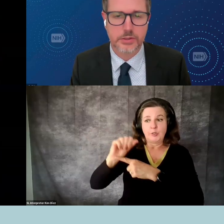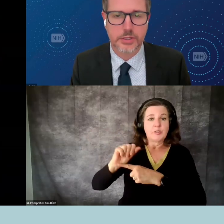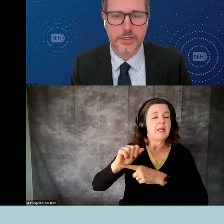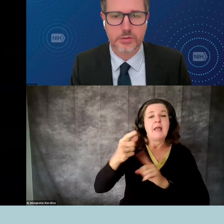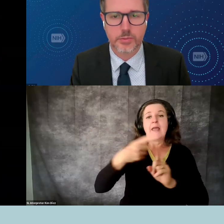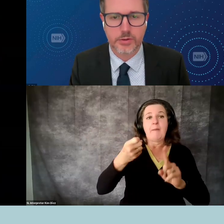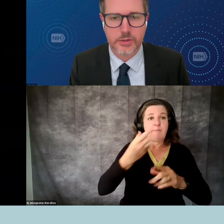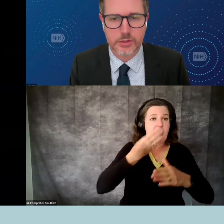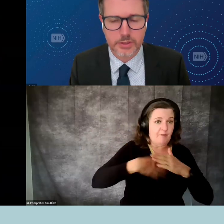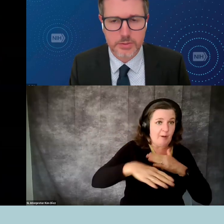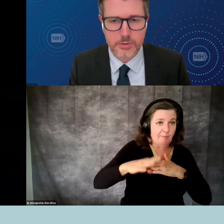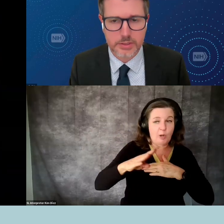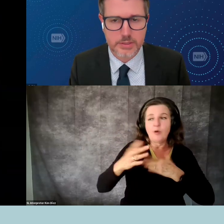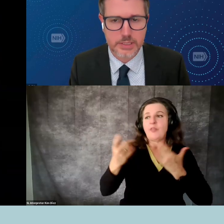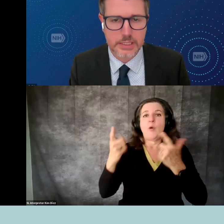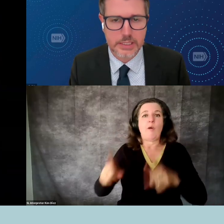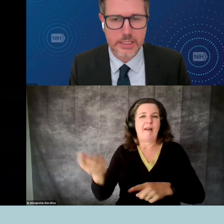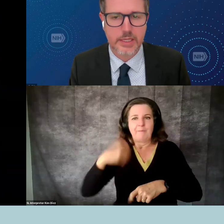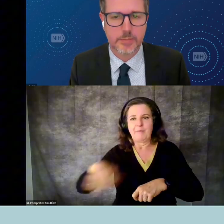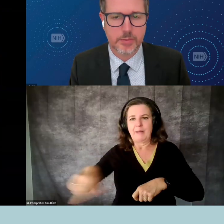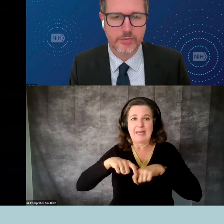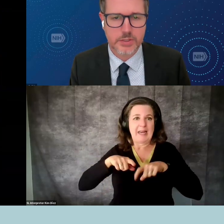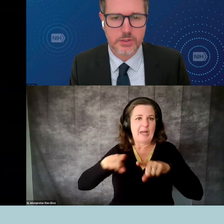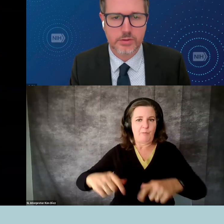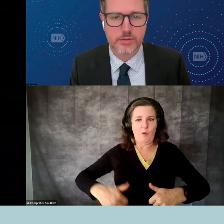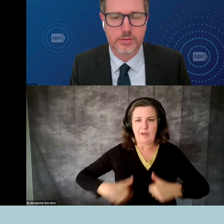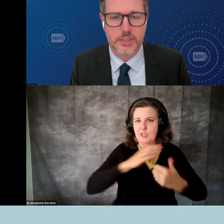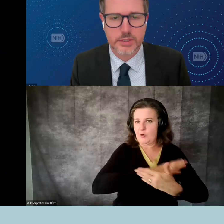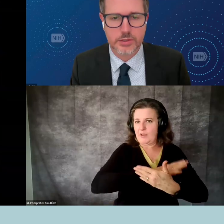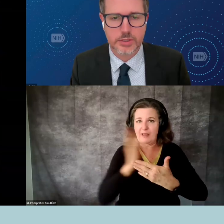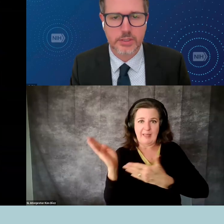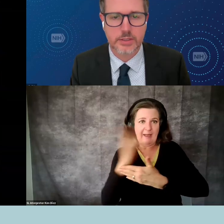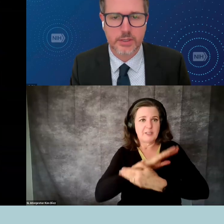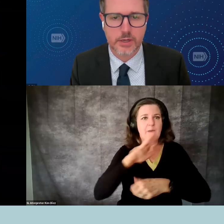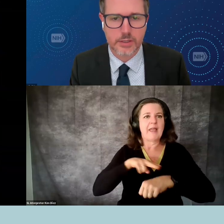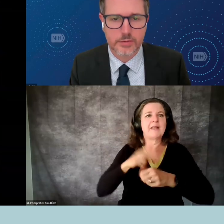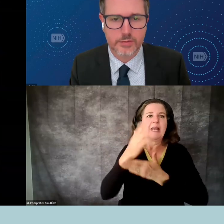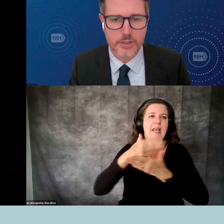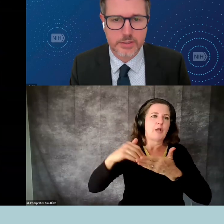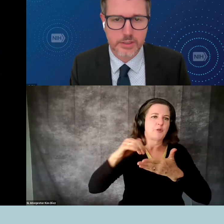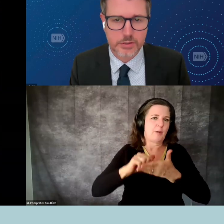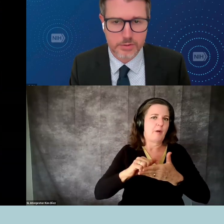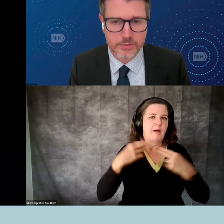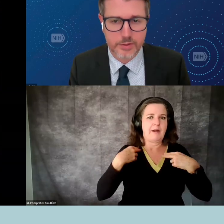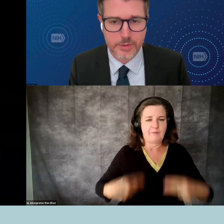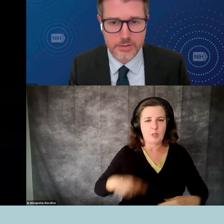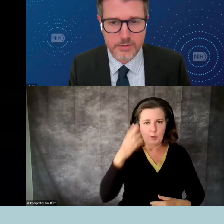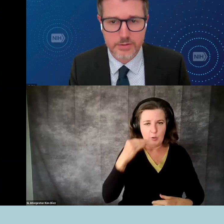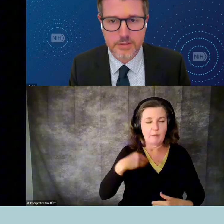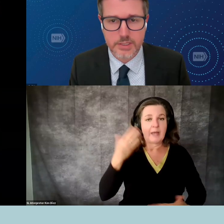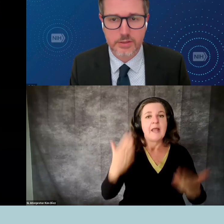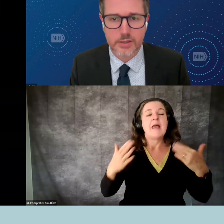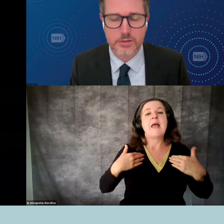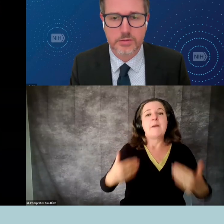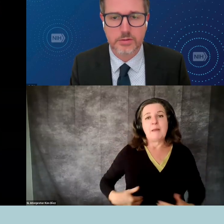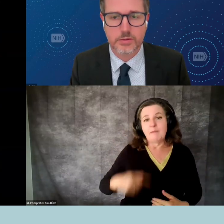considered a natural part of the human experience. They may be physical, sensory, cognitive, intellectual, developmental, psychological,